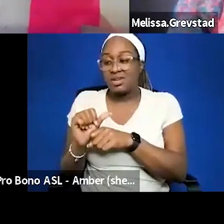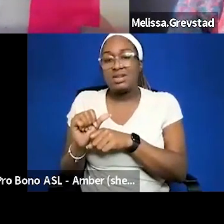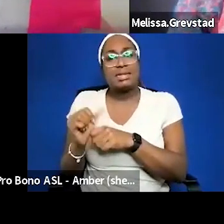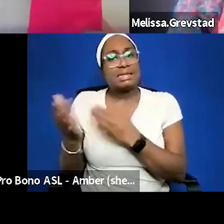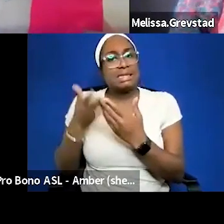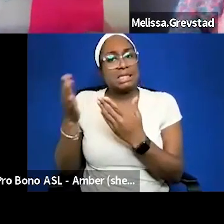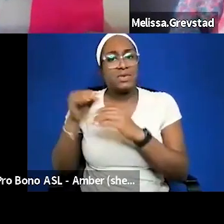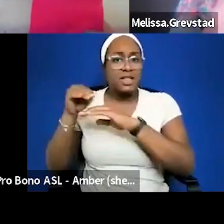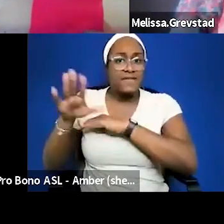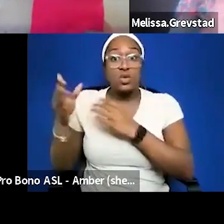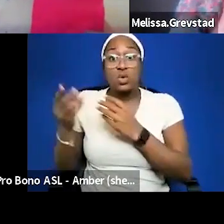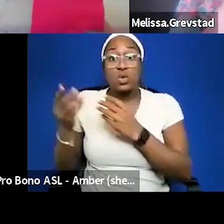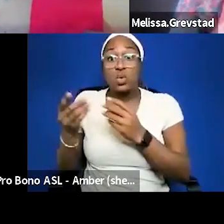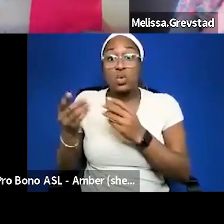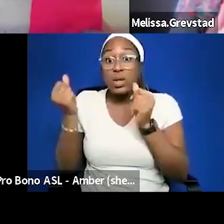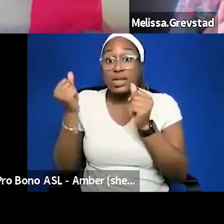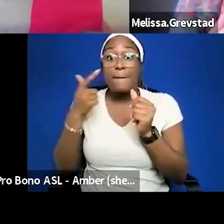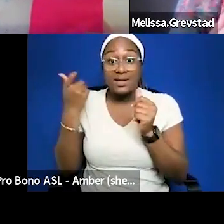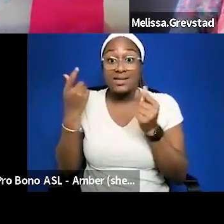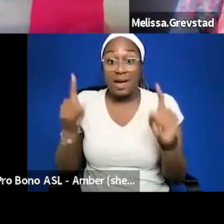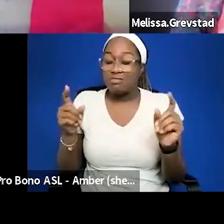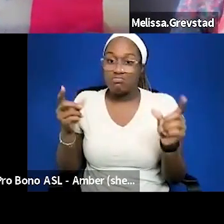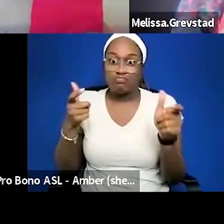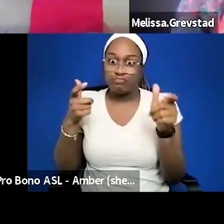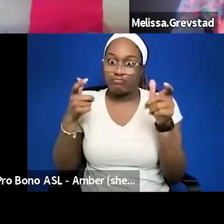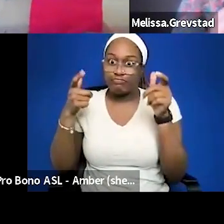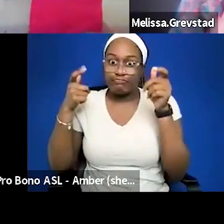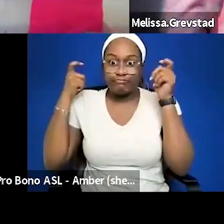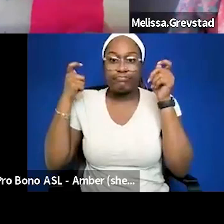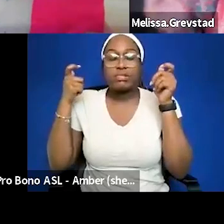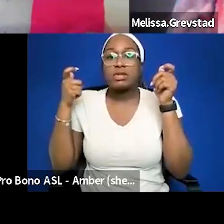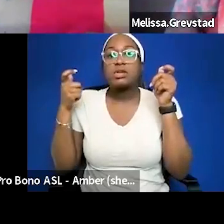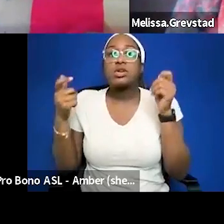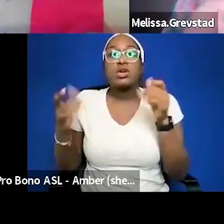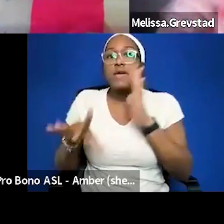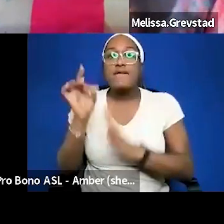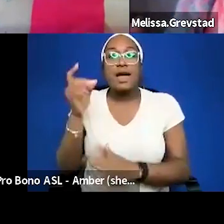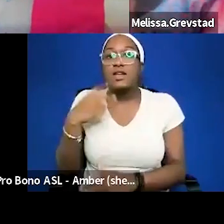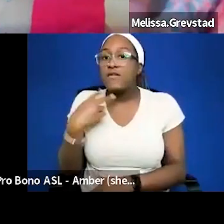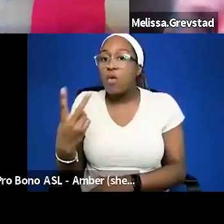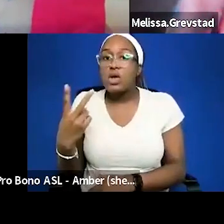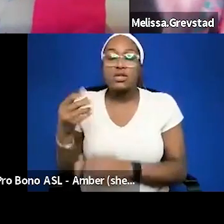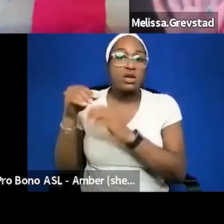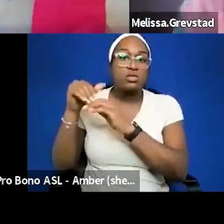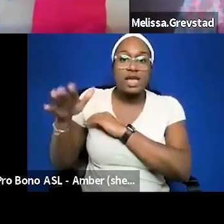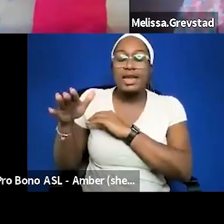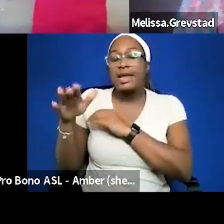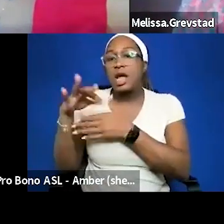quite quickly because it's happening at the speed of light in a lot of ways. You're finding voices or shooting content for you in there. It's posted and it's out.